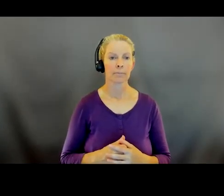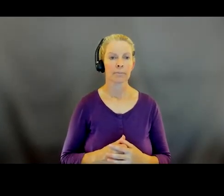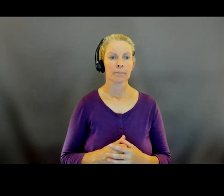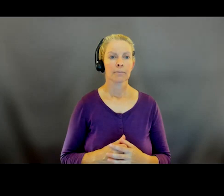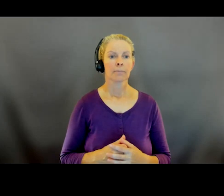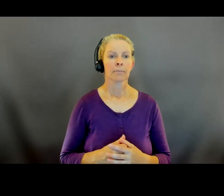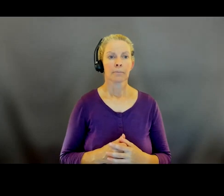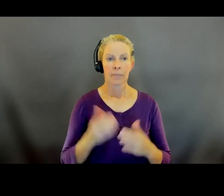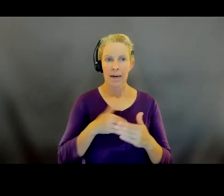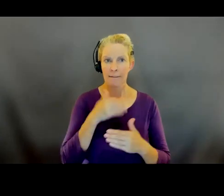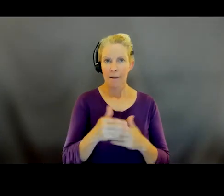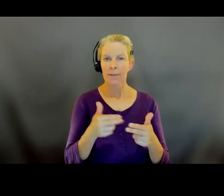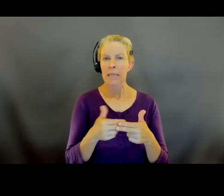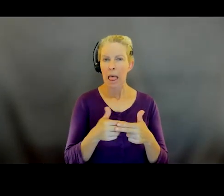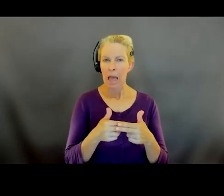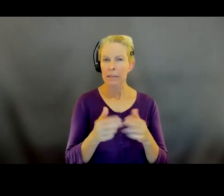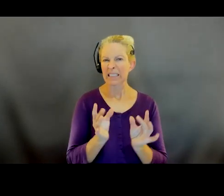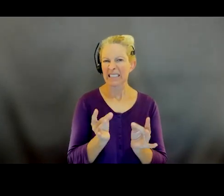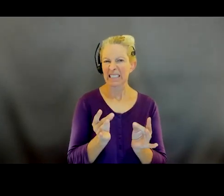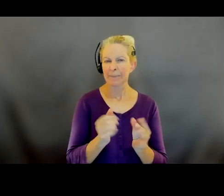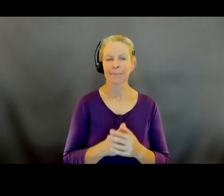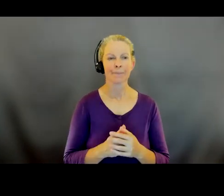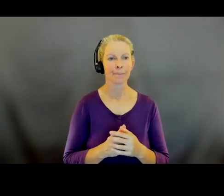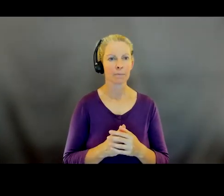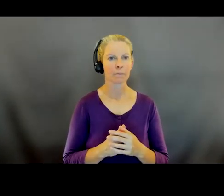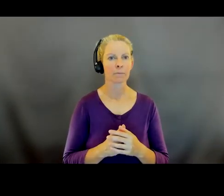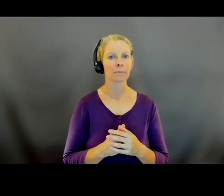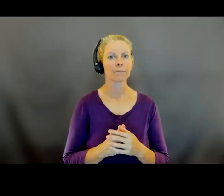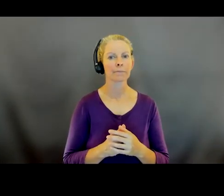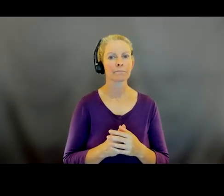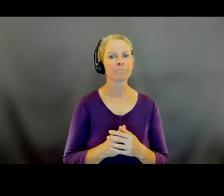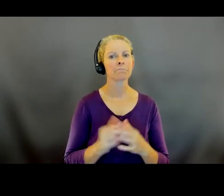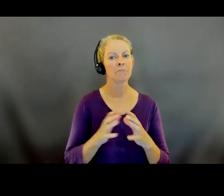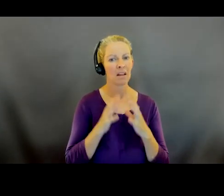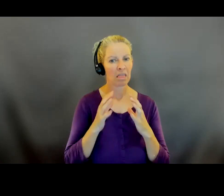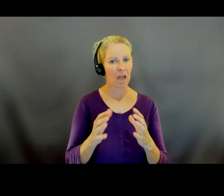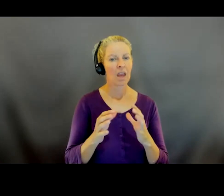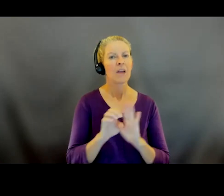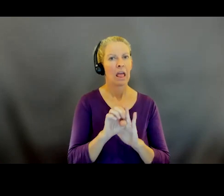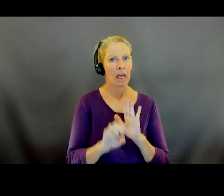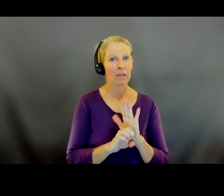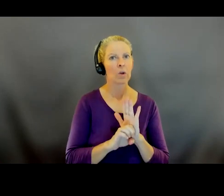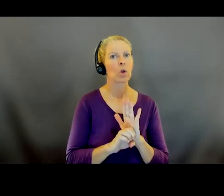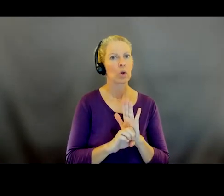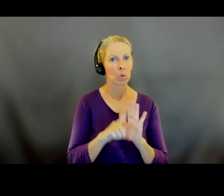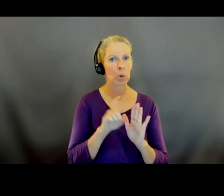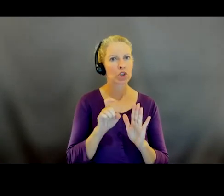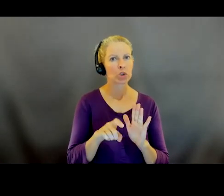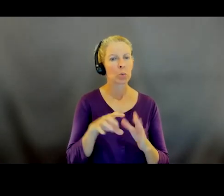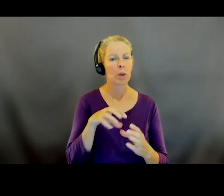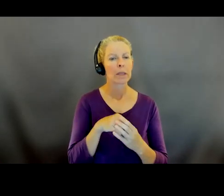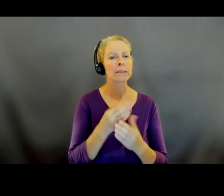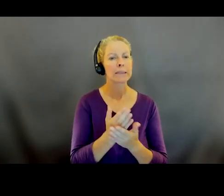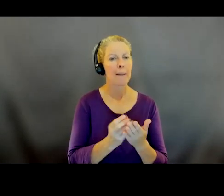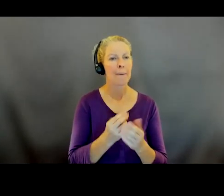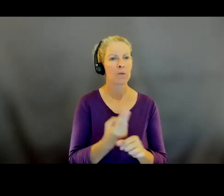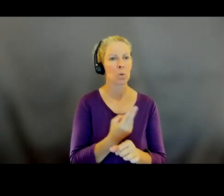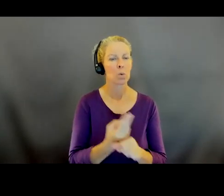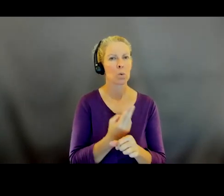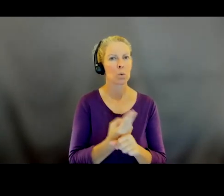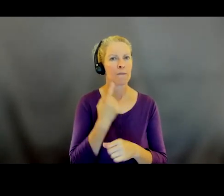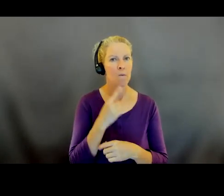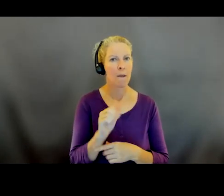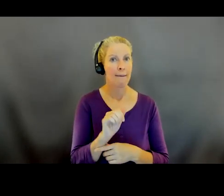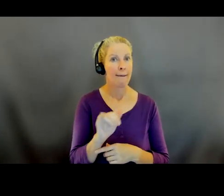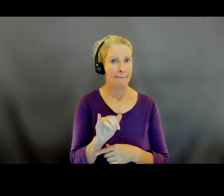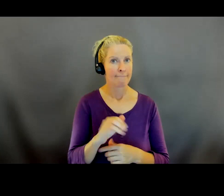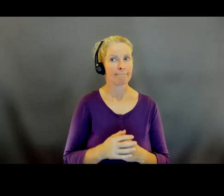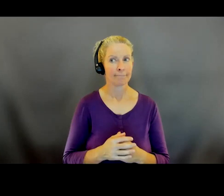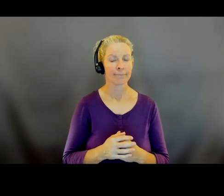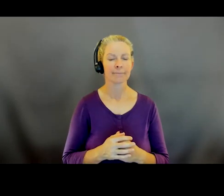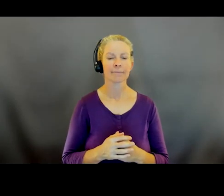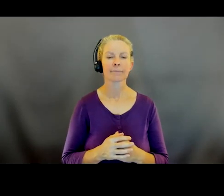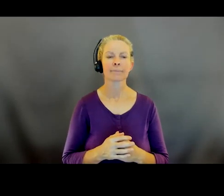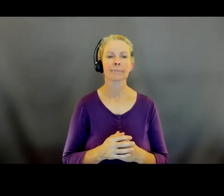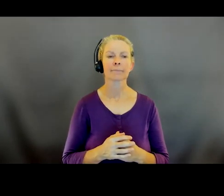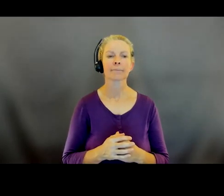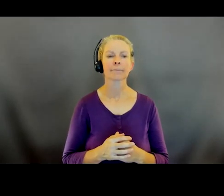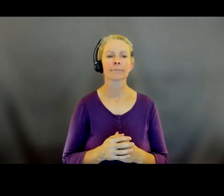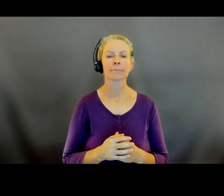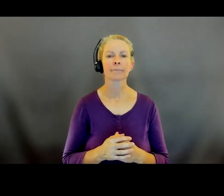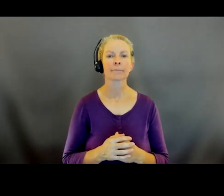slide. There are quite a bit of ethical questions in some of the uses of AI. An excellent expert and